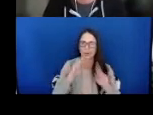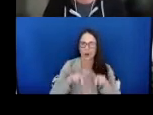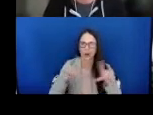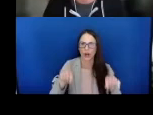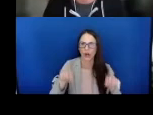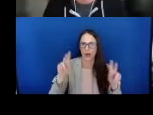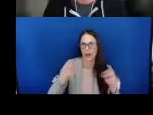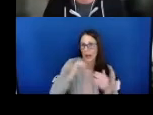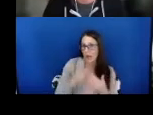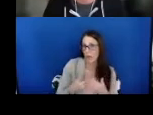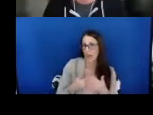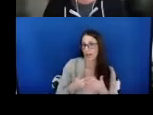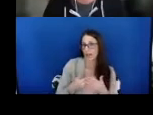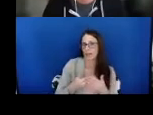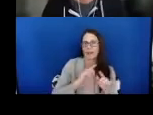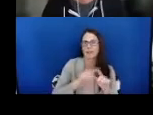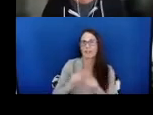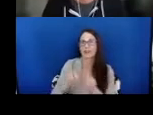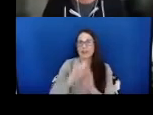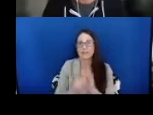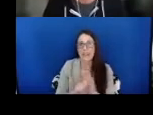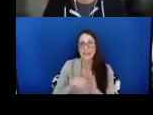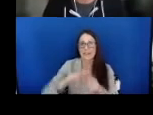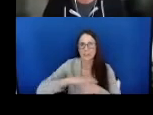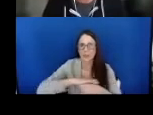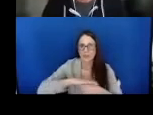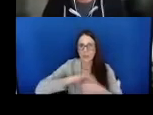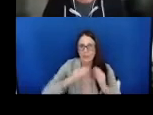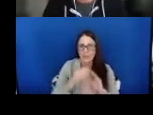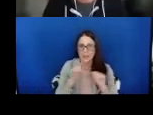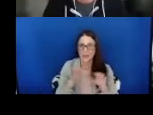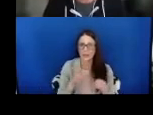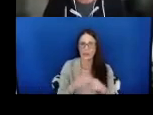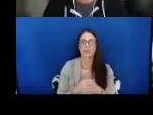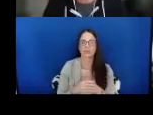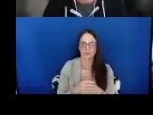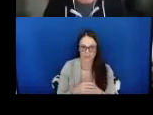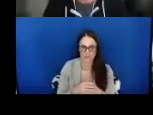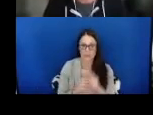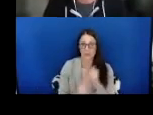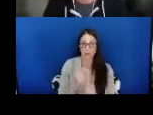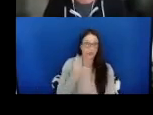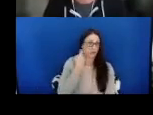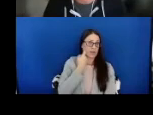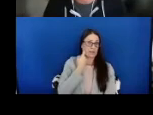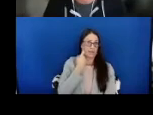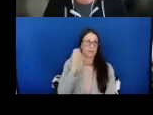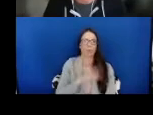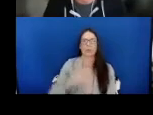states and municipalities are doing. And in the most recent one only 21 of the 50 states